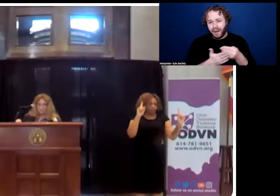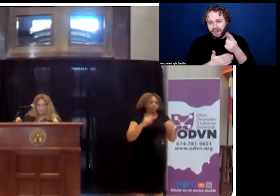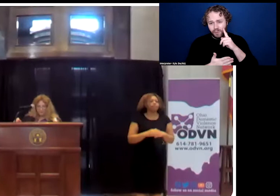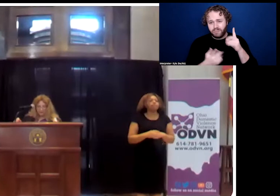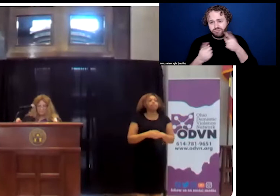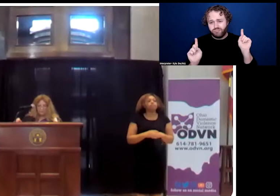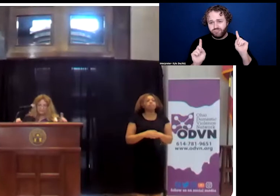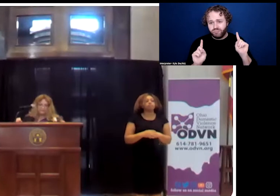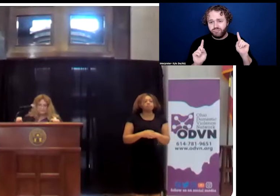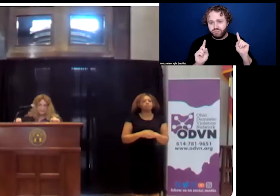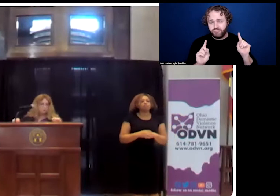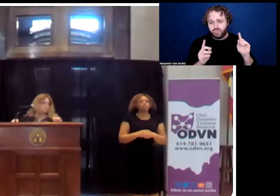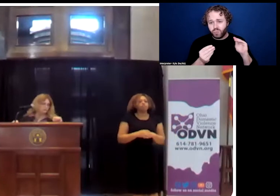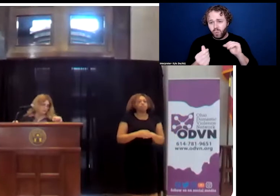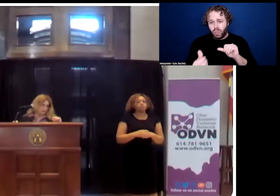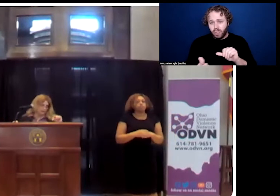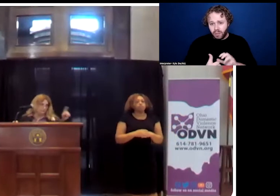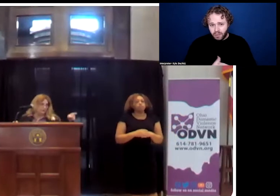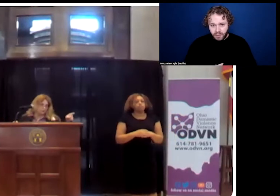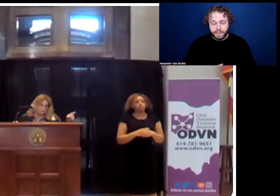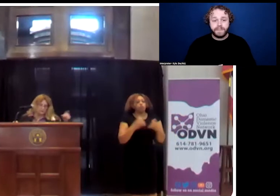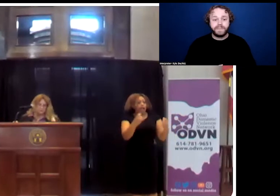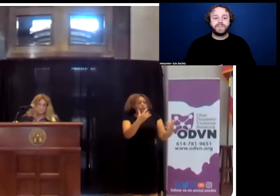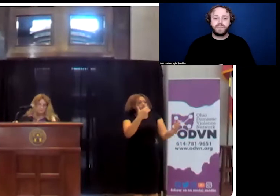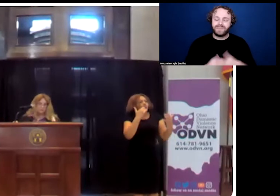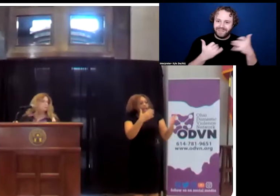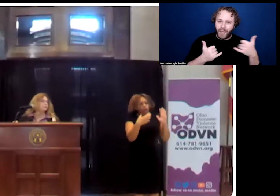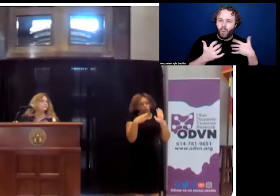So with that in mind, I'd like to take a moment and thank Representative Sarah Carruthers,